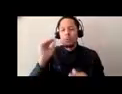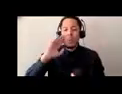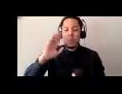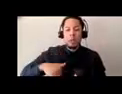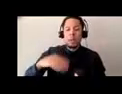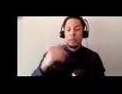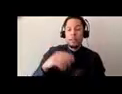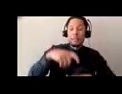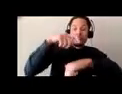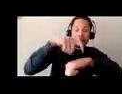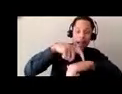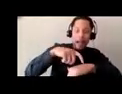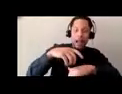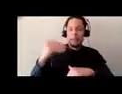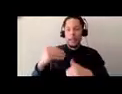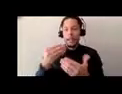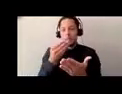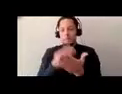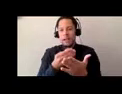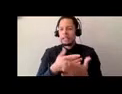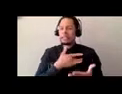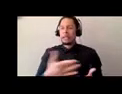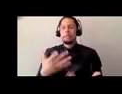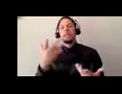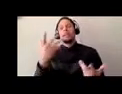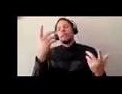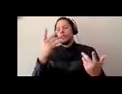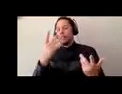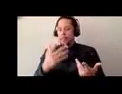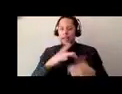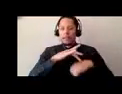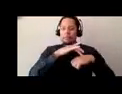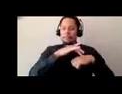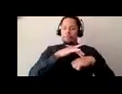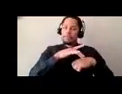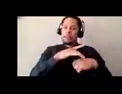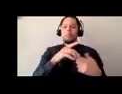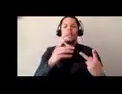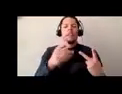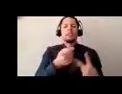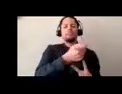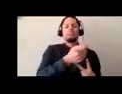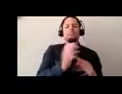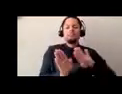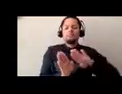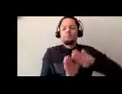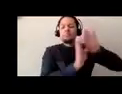That's always no matter what that those always come up and they certainly are real issues